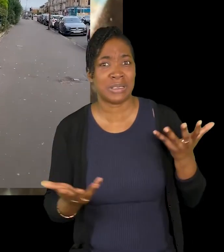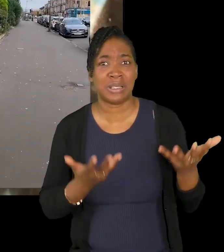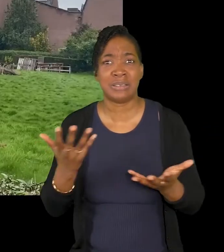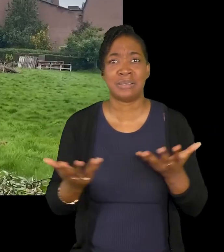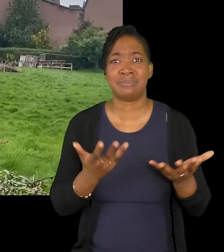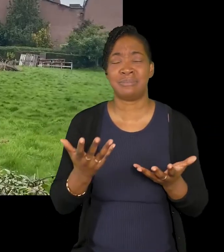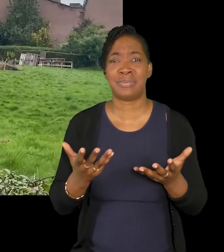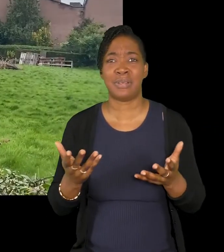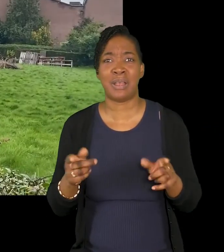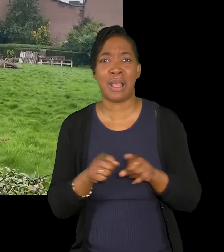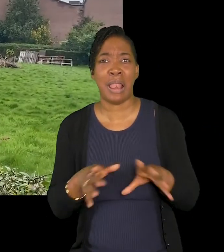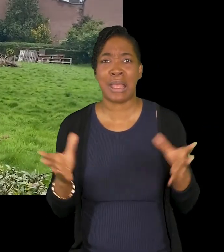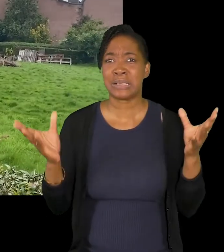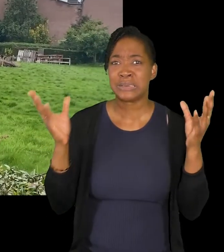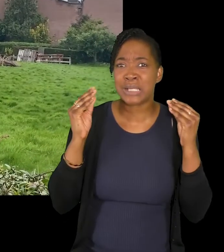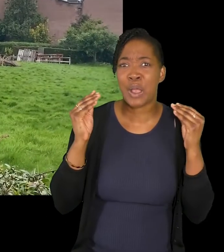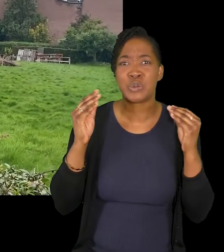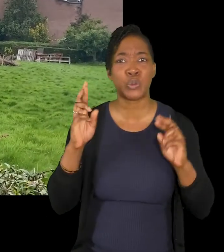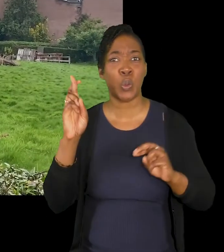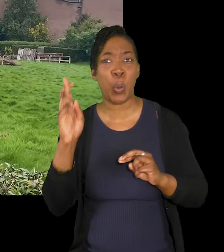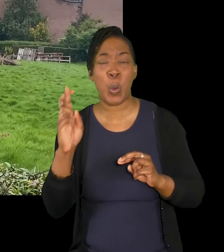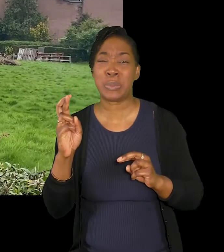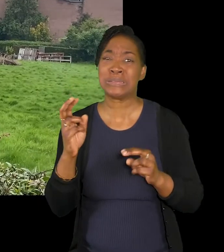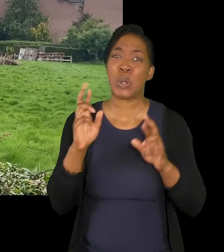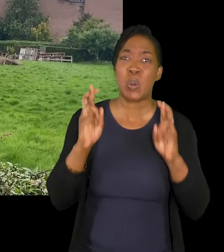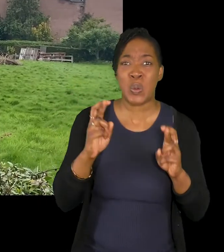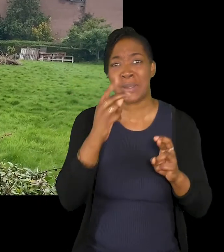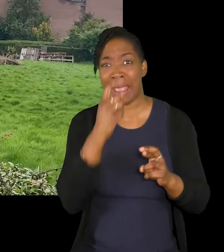but I write the songs in the hopes that somehow